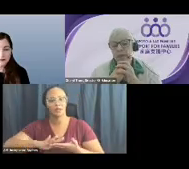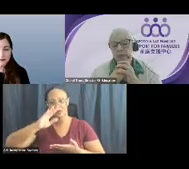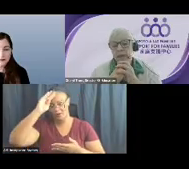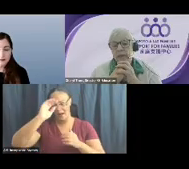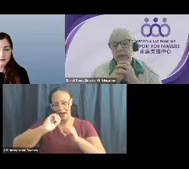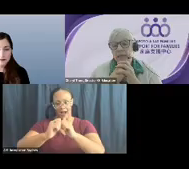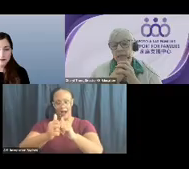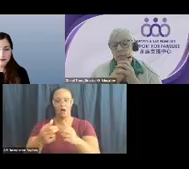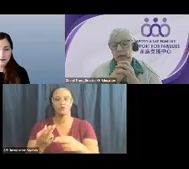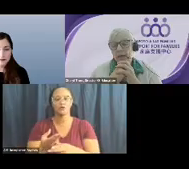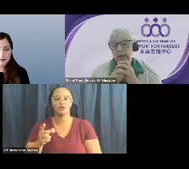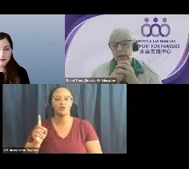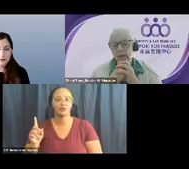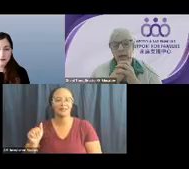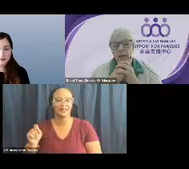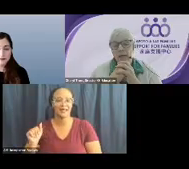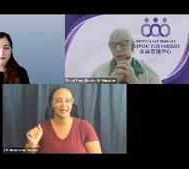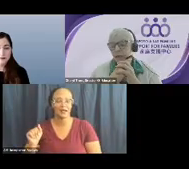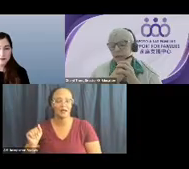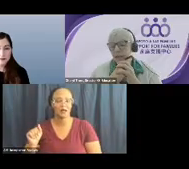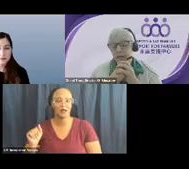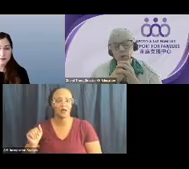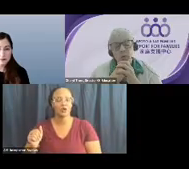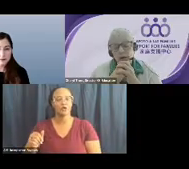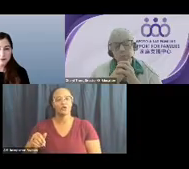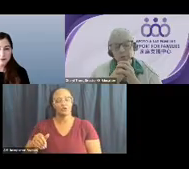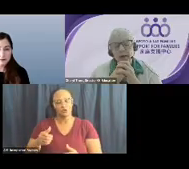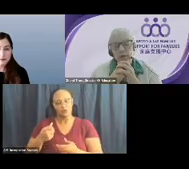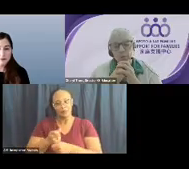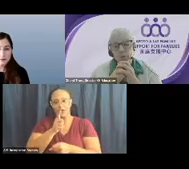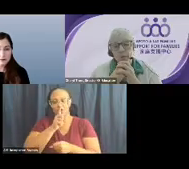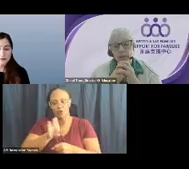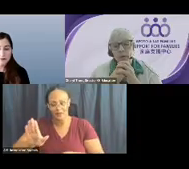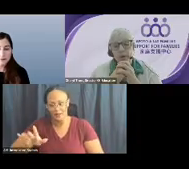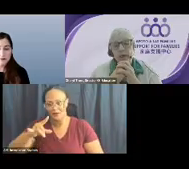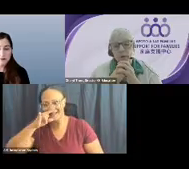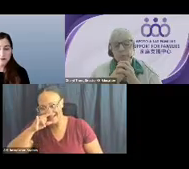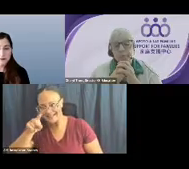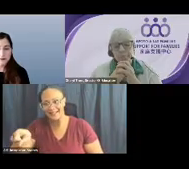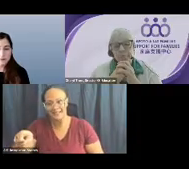of getting their kids' needs met. And I just think that's an incredibly valuable thing that we can